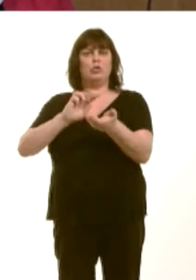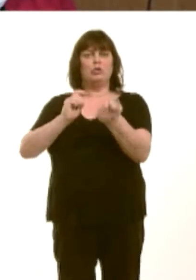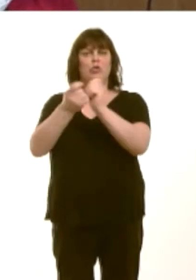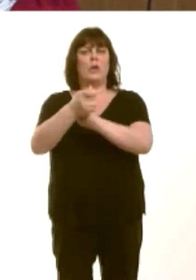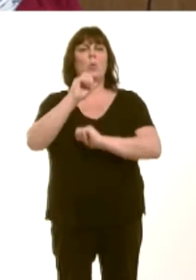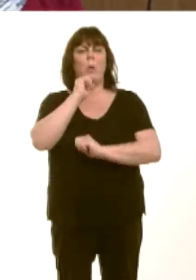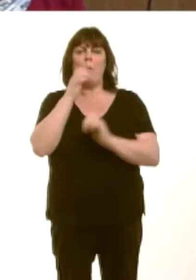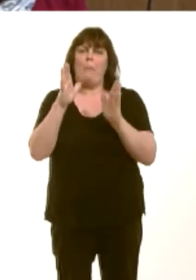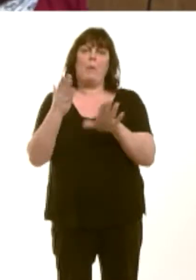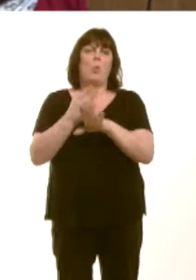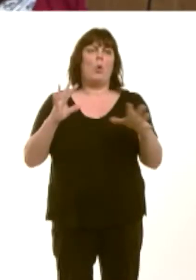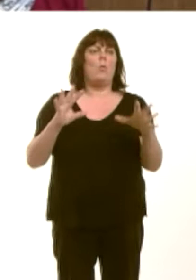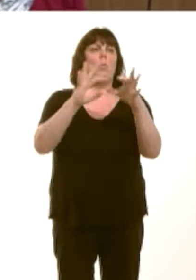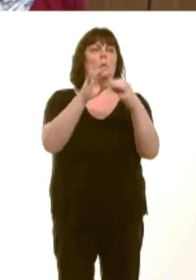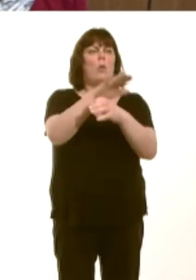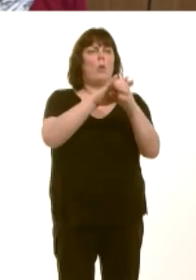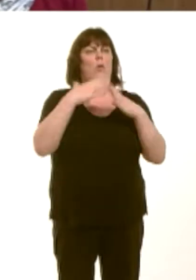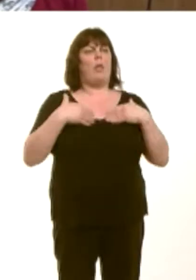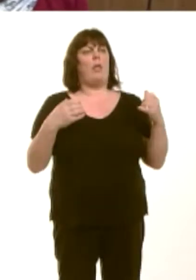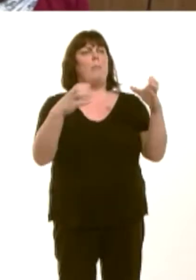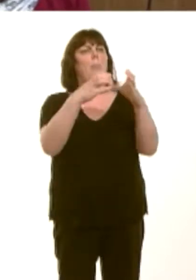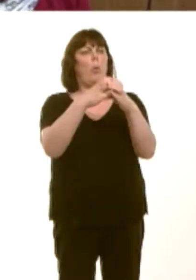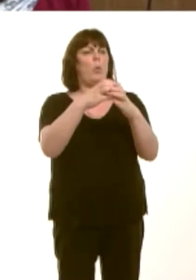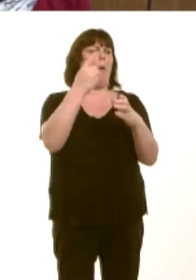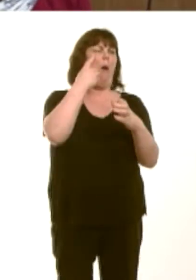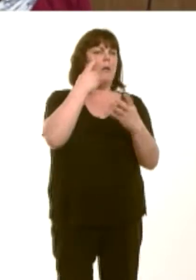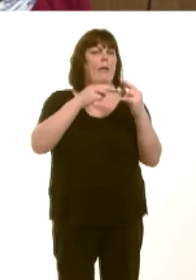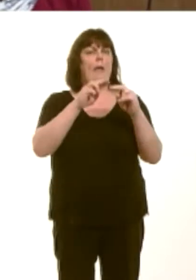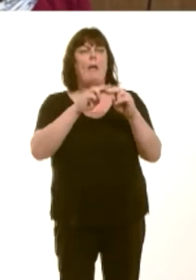the local health board, in order to look to see if there is an alternative available that